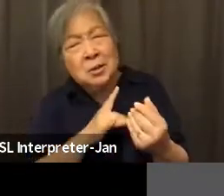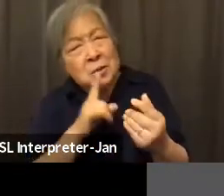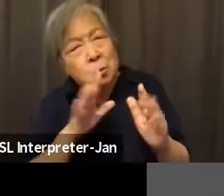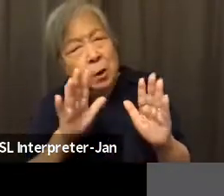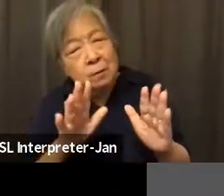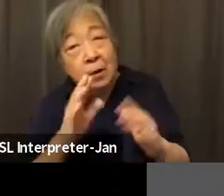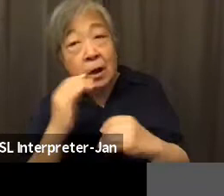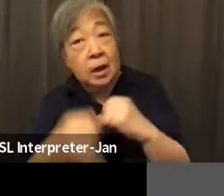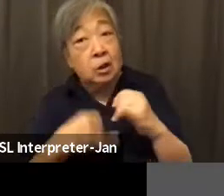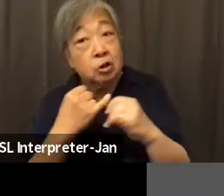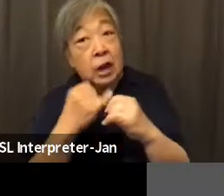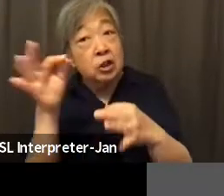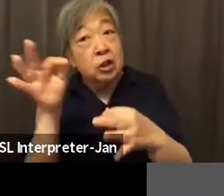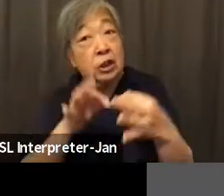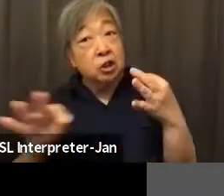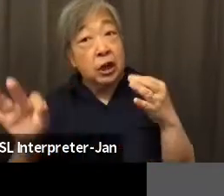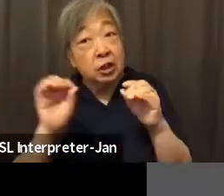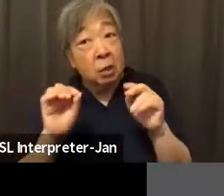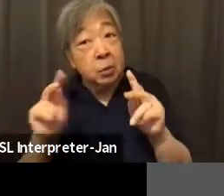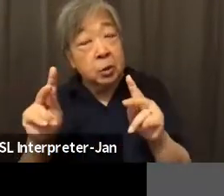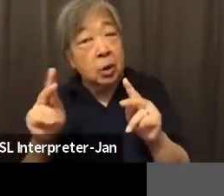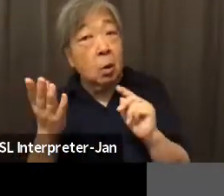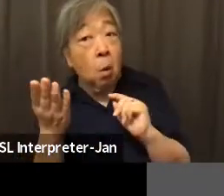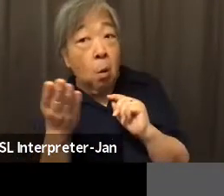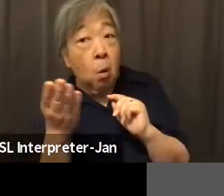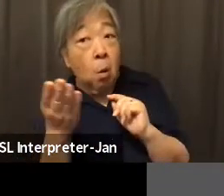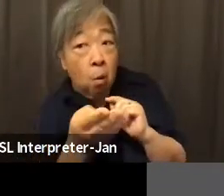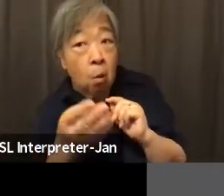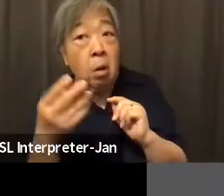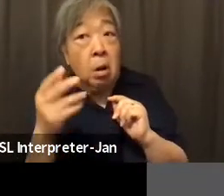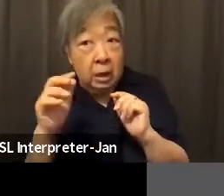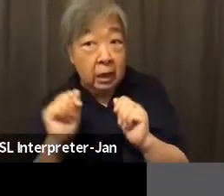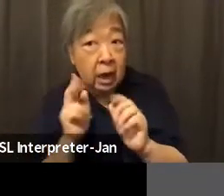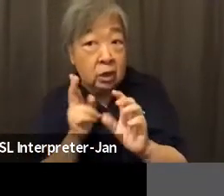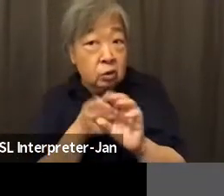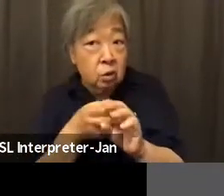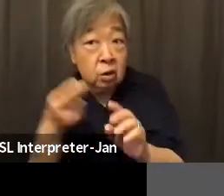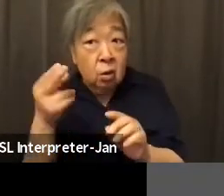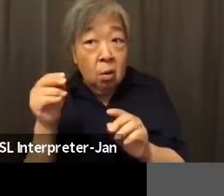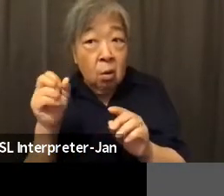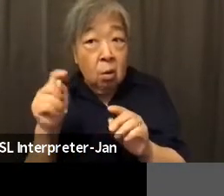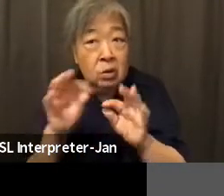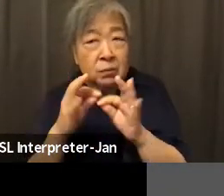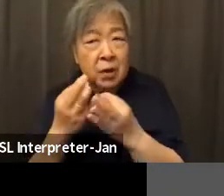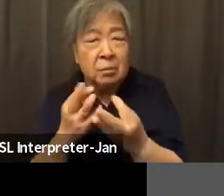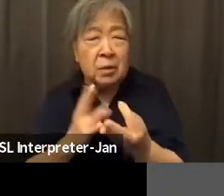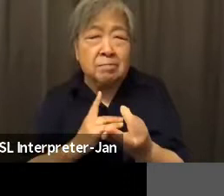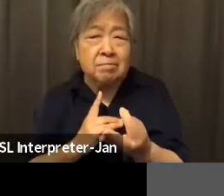exchange opportunity has a host family option, and to be able to take advantage of that to